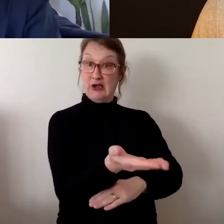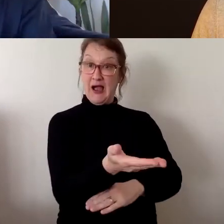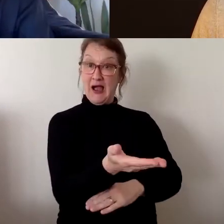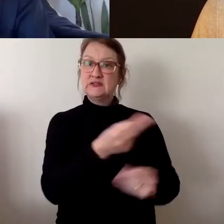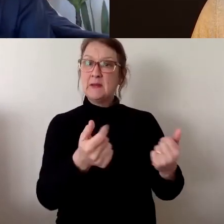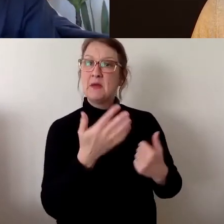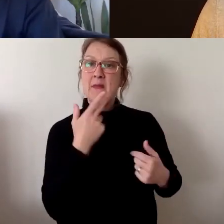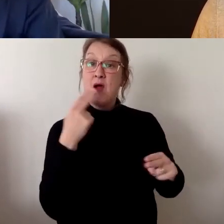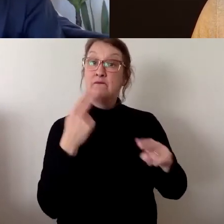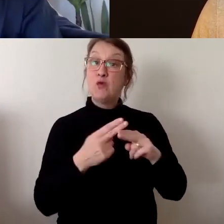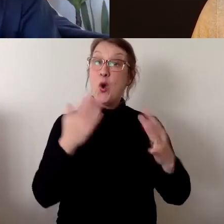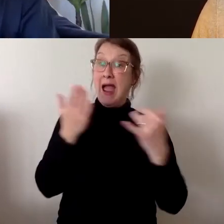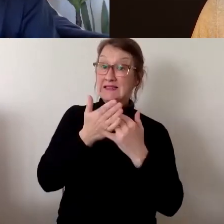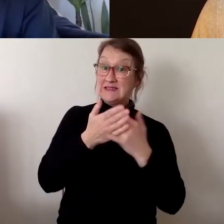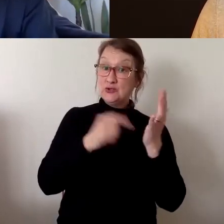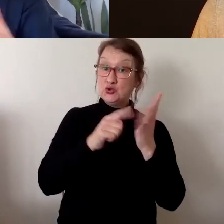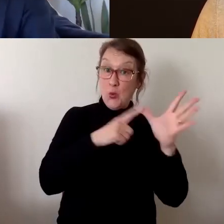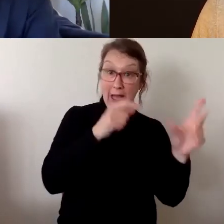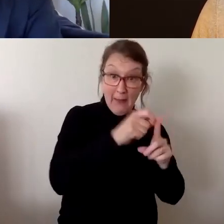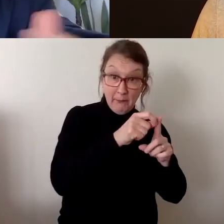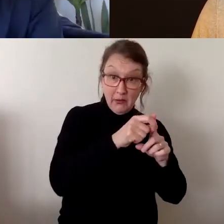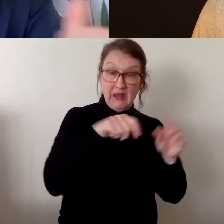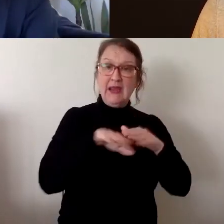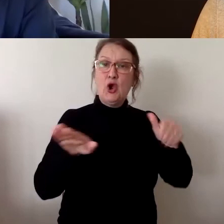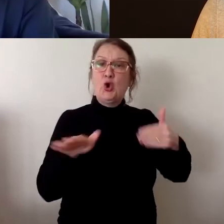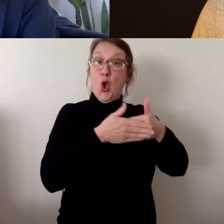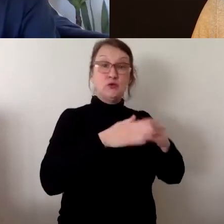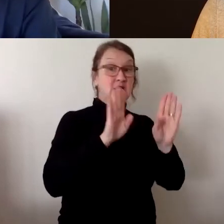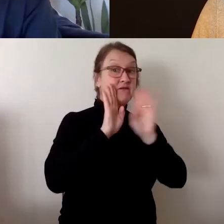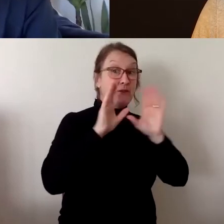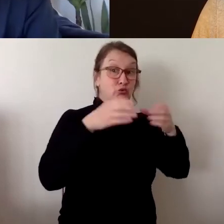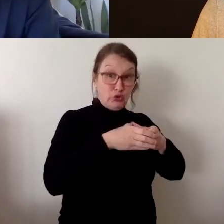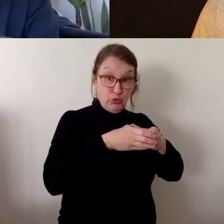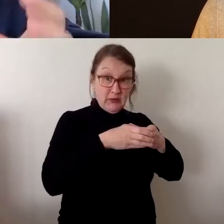Facebook group to do it." And they went absolutely nowhere. And their